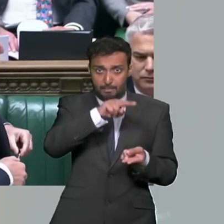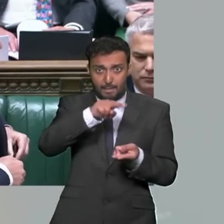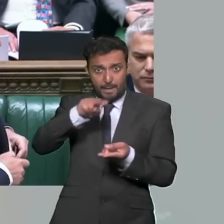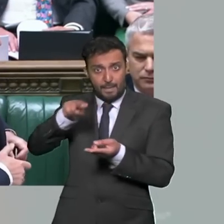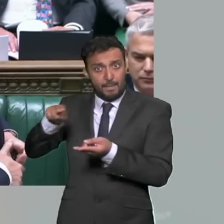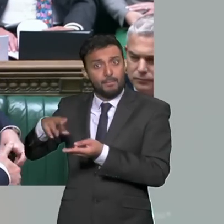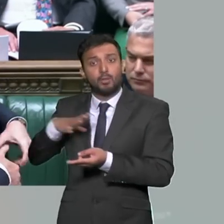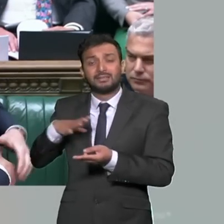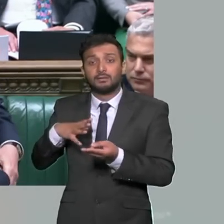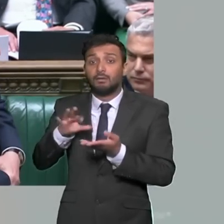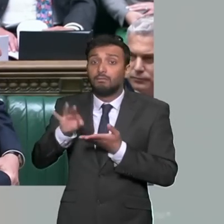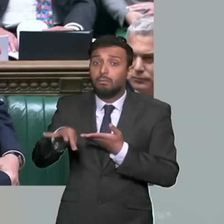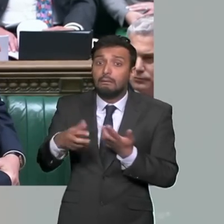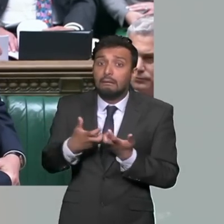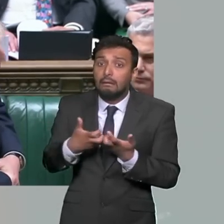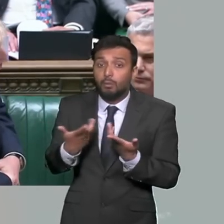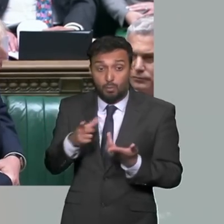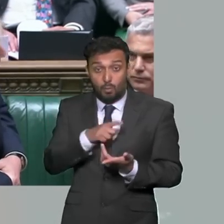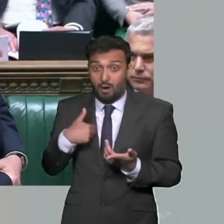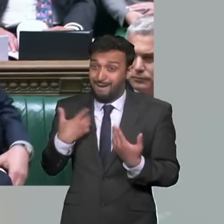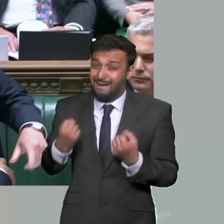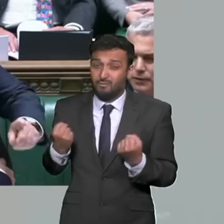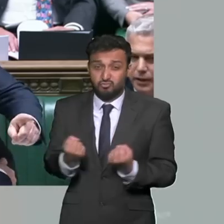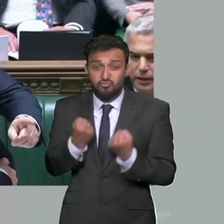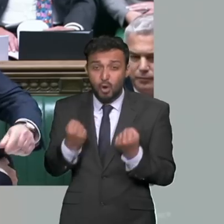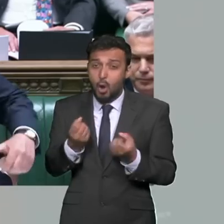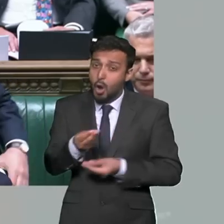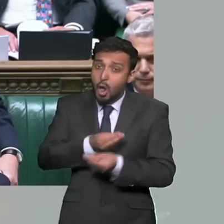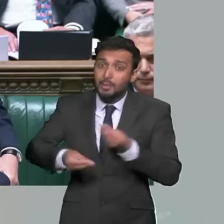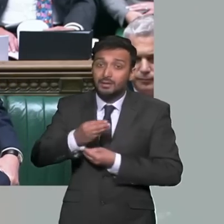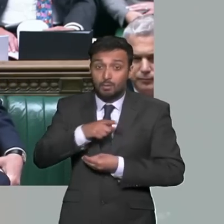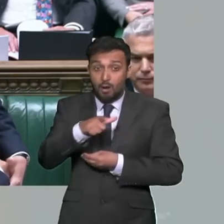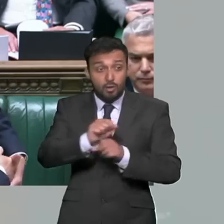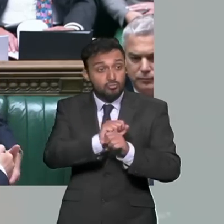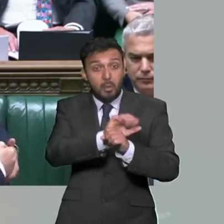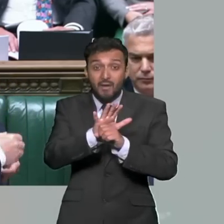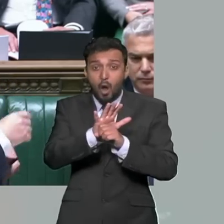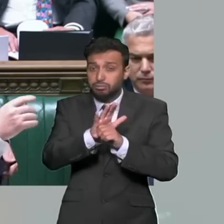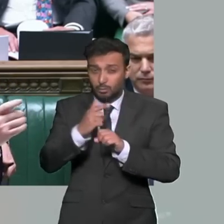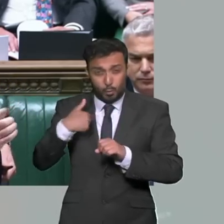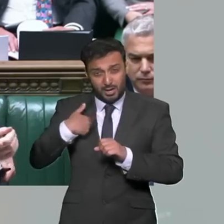We can because we have a strong economy, because we came out of covid fast, which would not